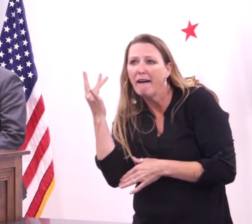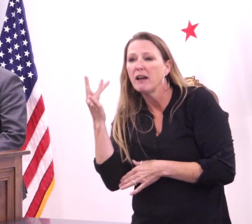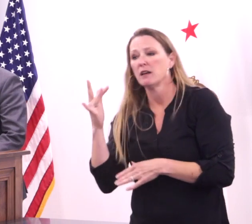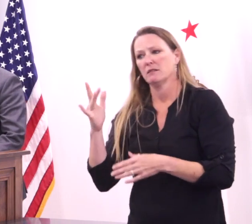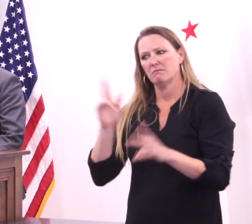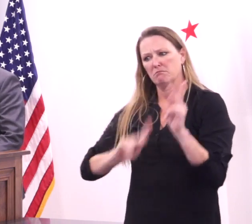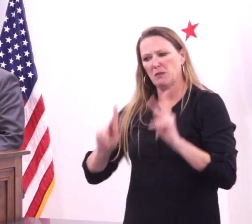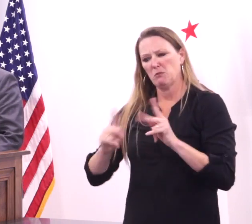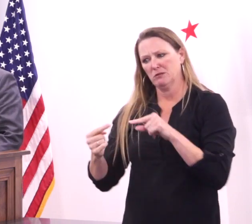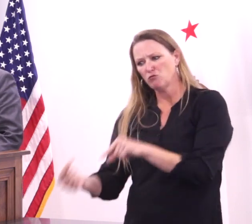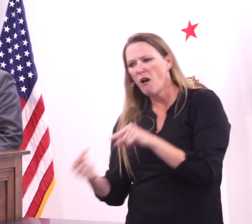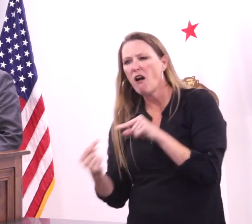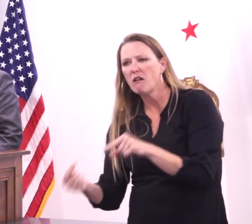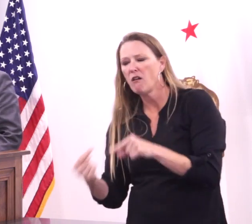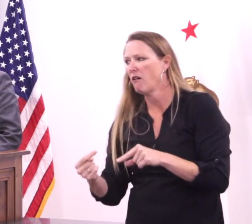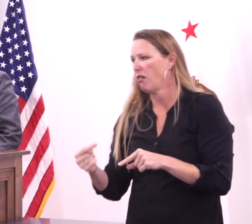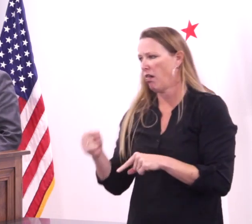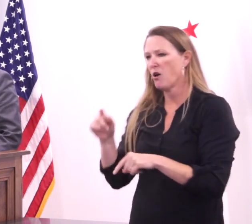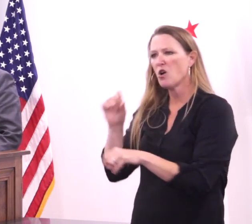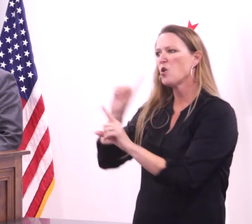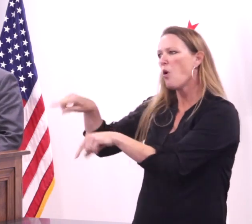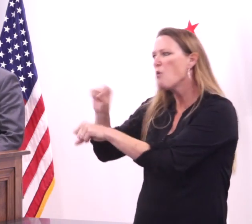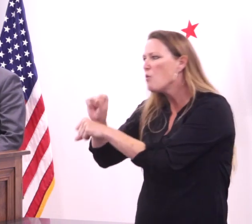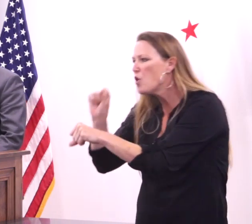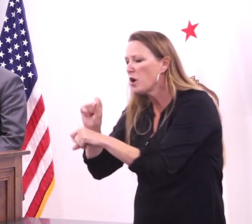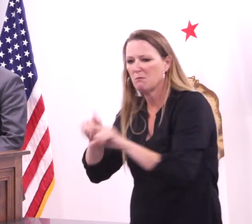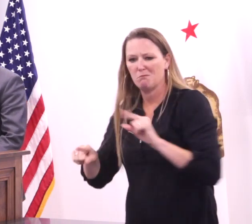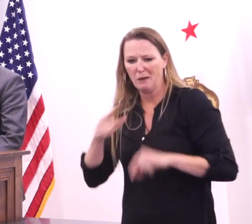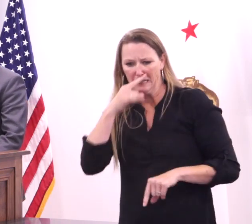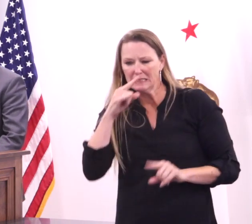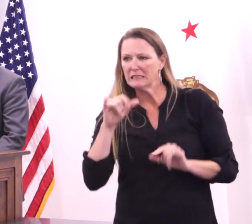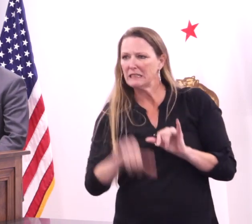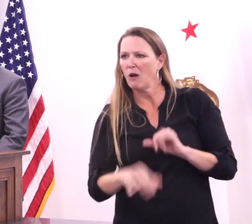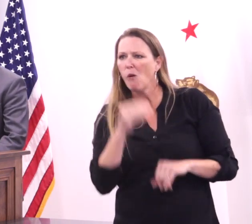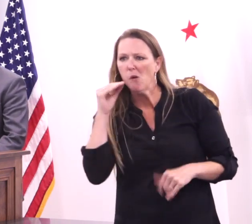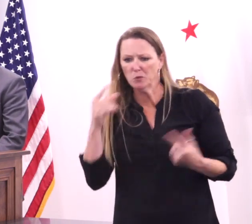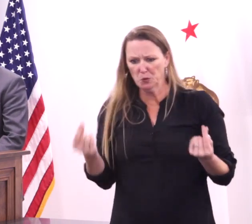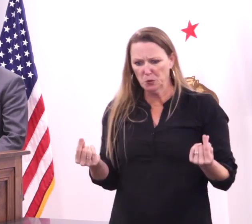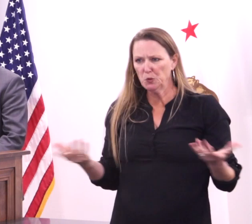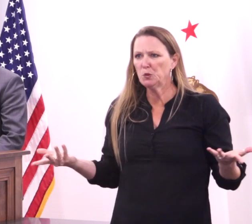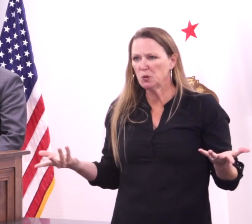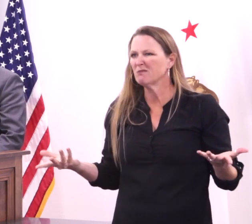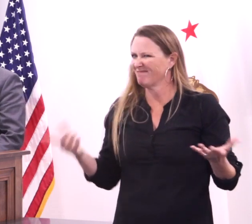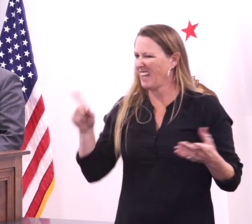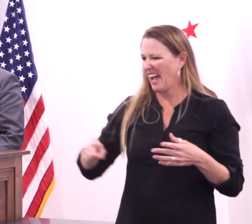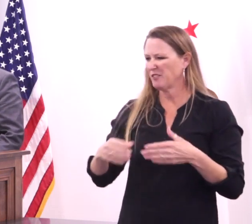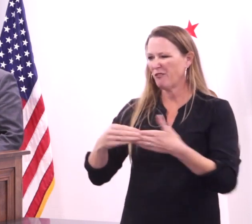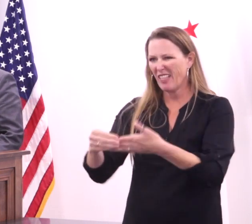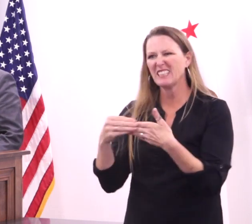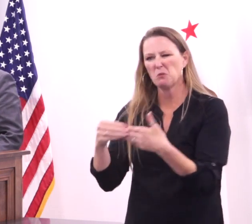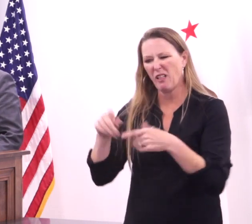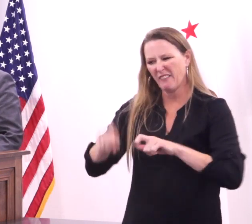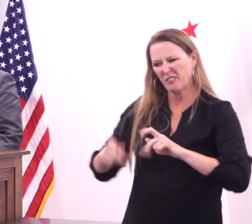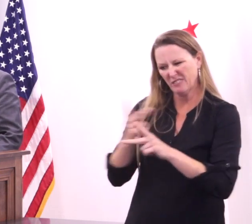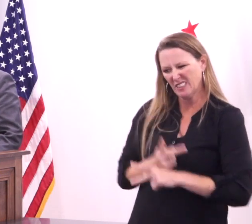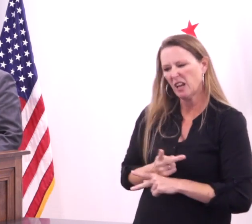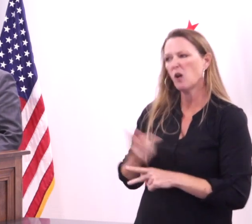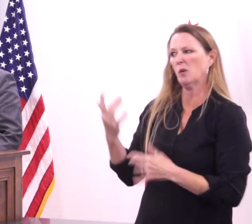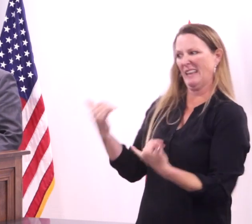We're working closely with the County Office of Education and school districts, which are currently surveying parents to understand